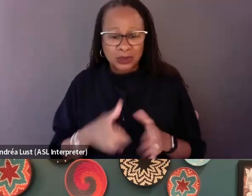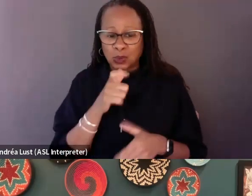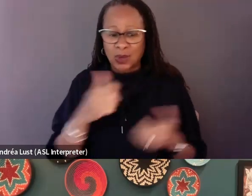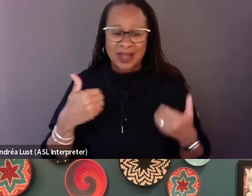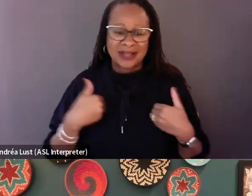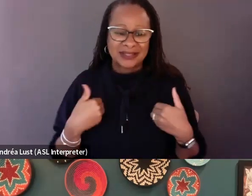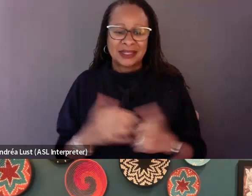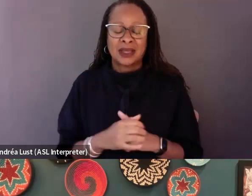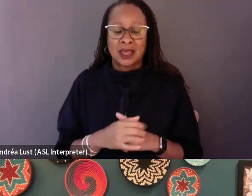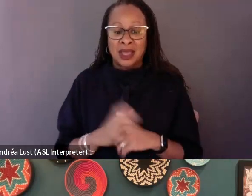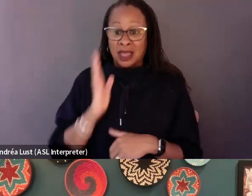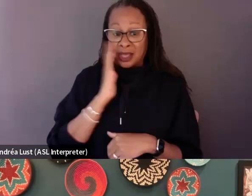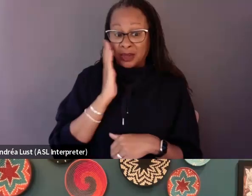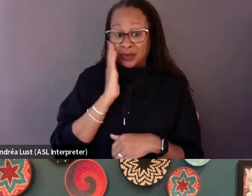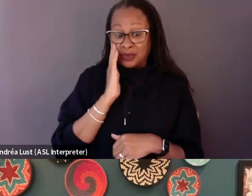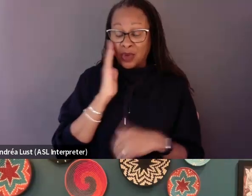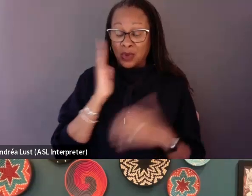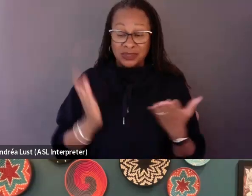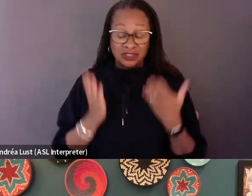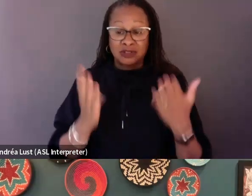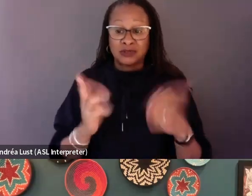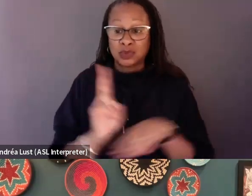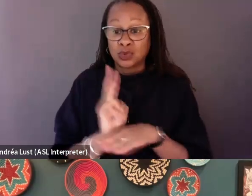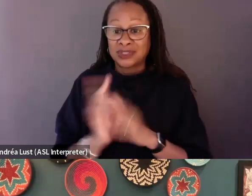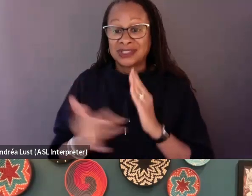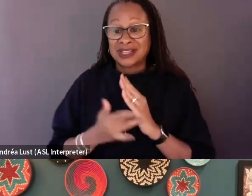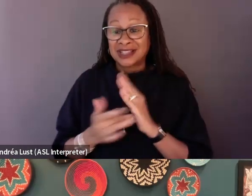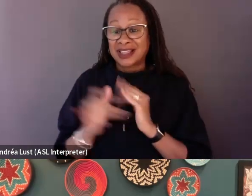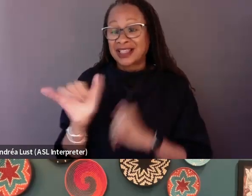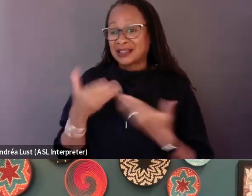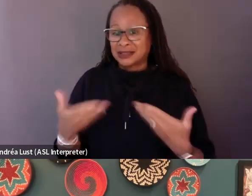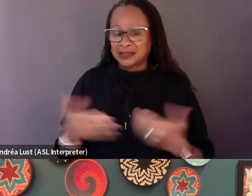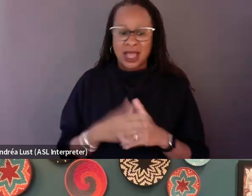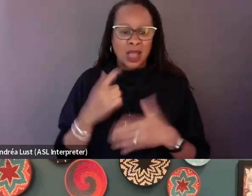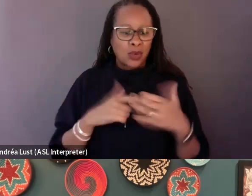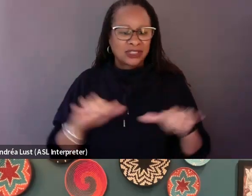who knows the implications of using a technology like this, and what is that push that comes from life?